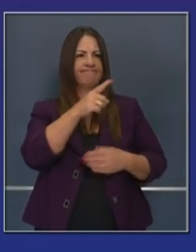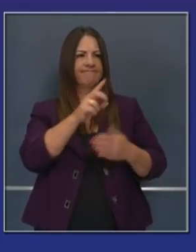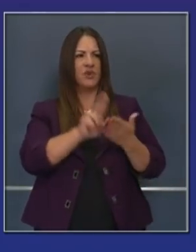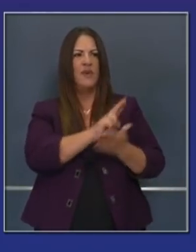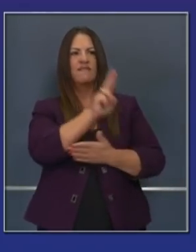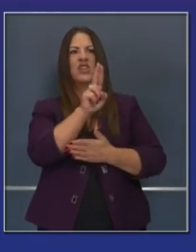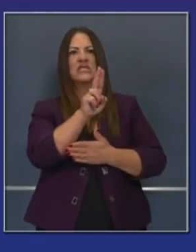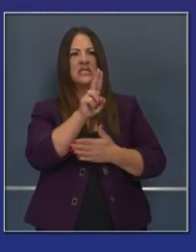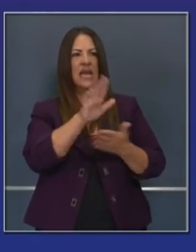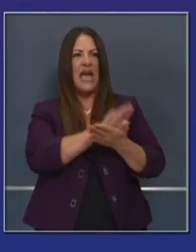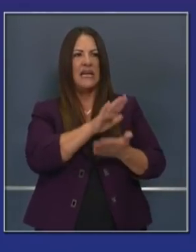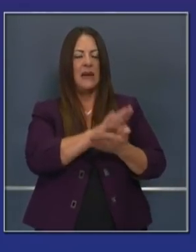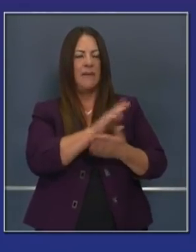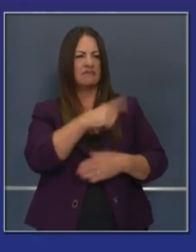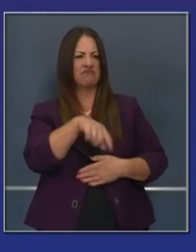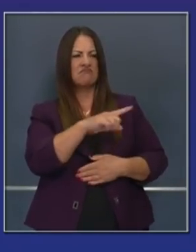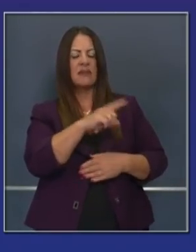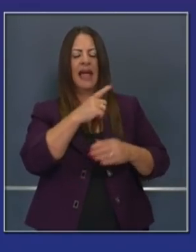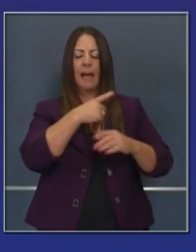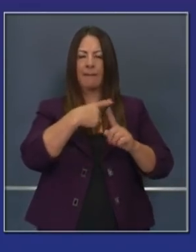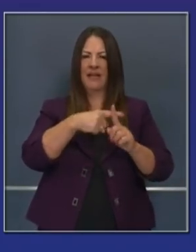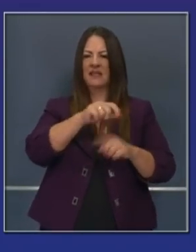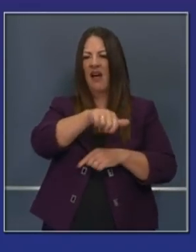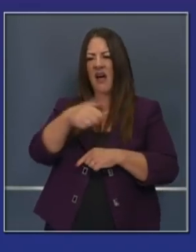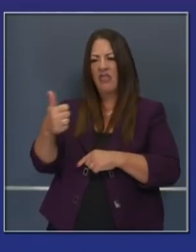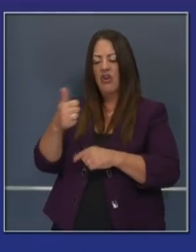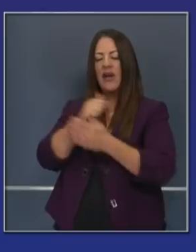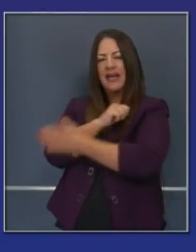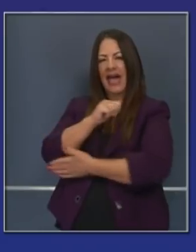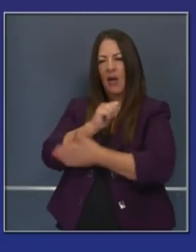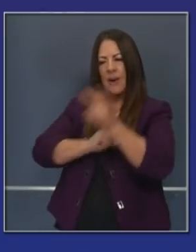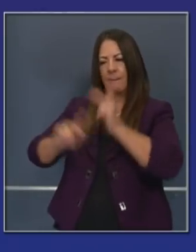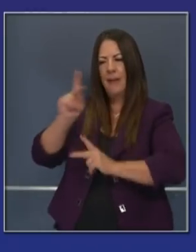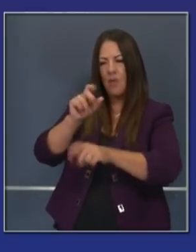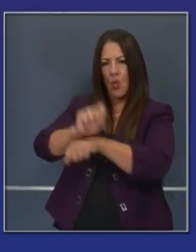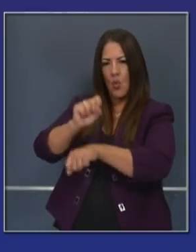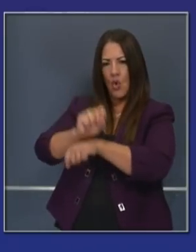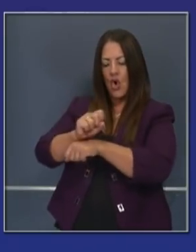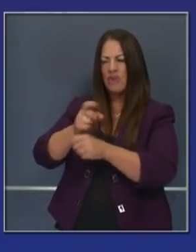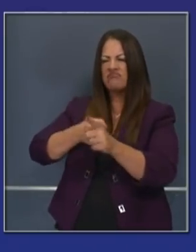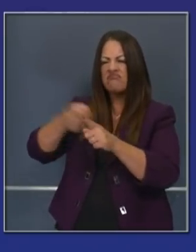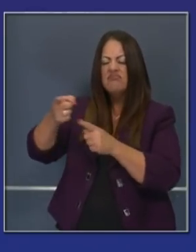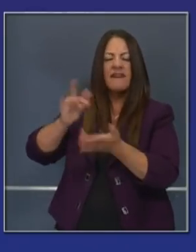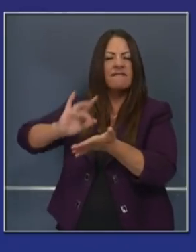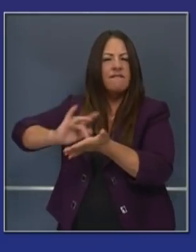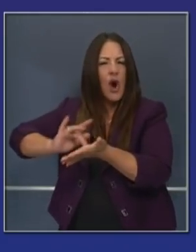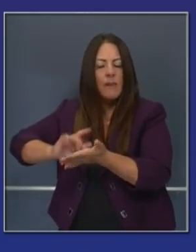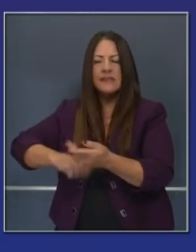COUNTY PARTNERS. THE EXERTS AREN'T JUST FROM OUR ACADEMIC UNIVERSITIES AROUND